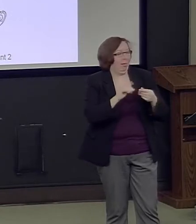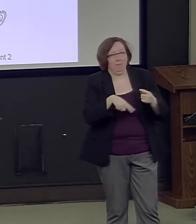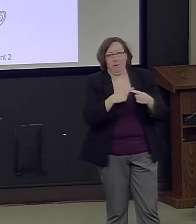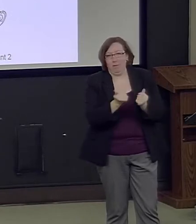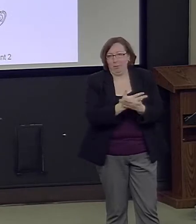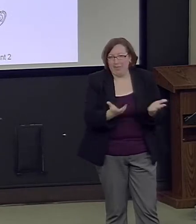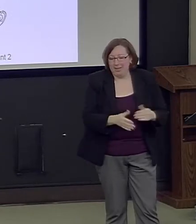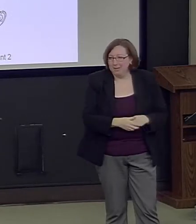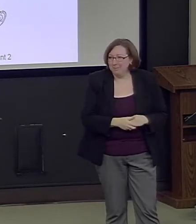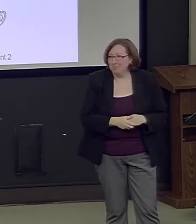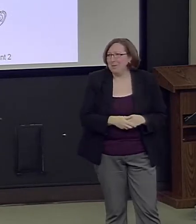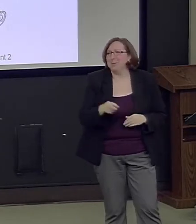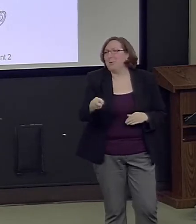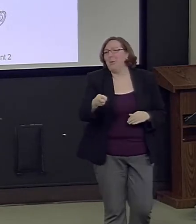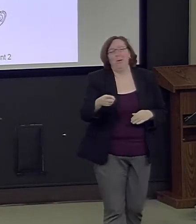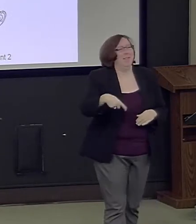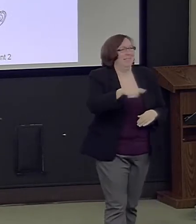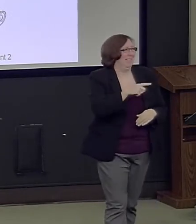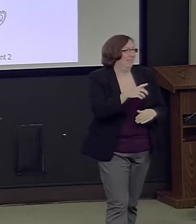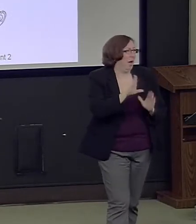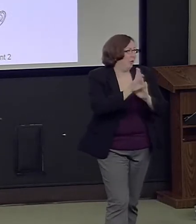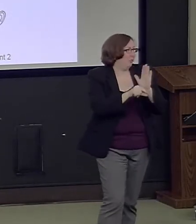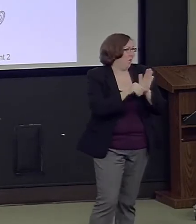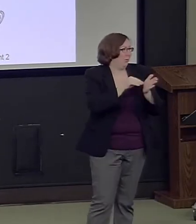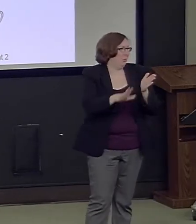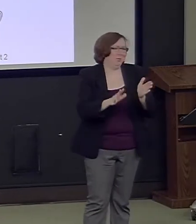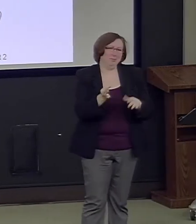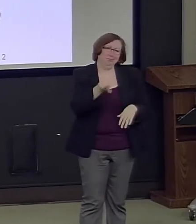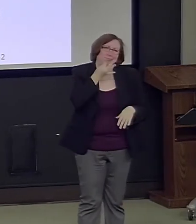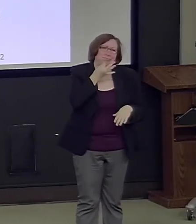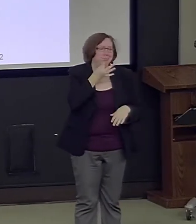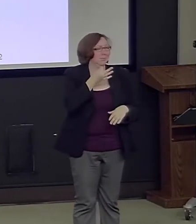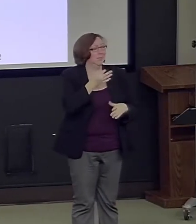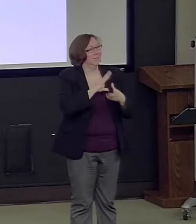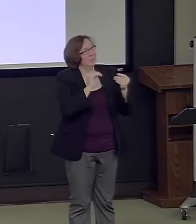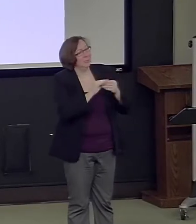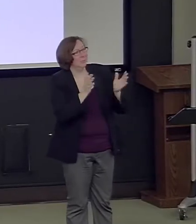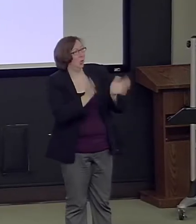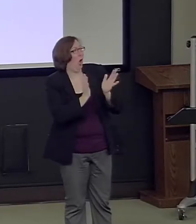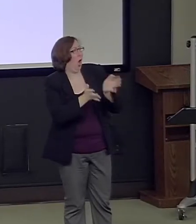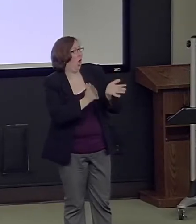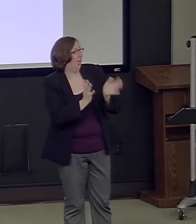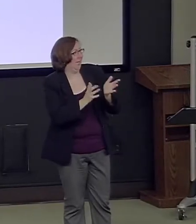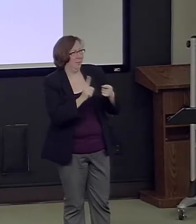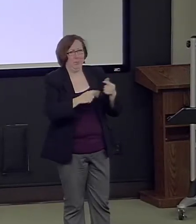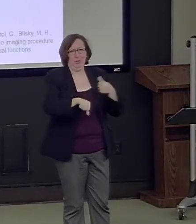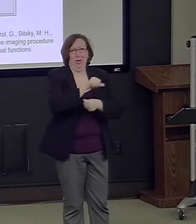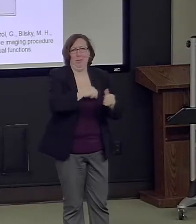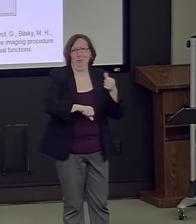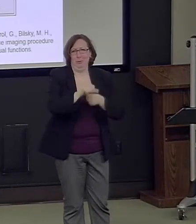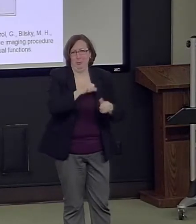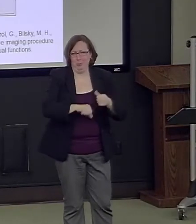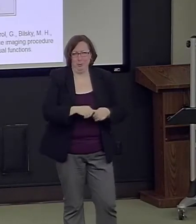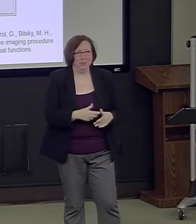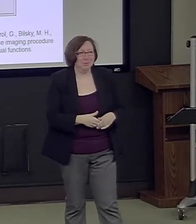they have no difficulty doing this game with interpersonal interaction or without.